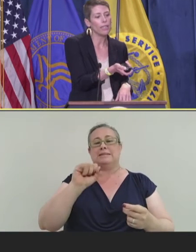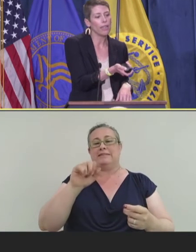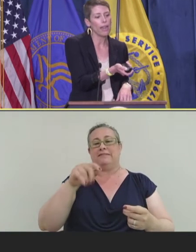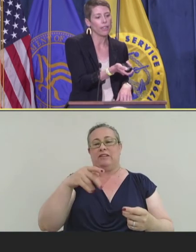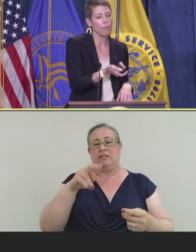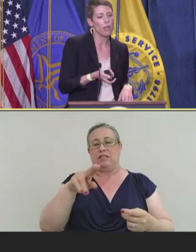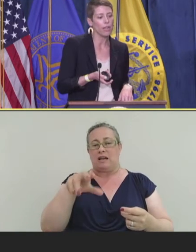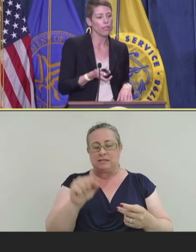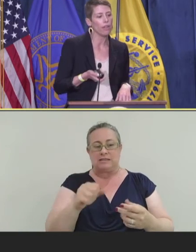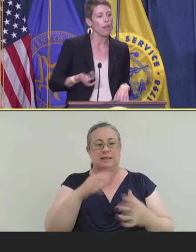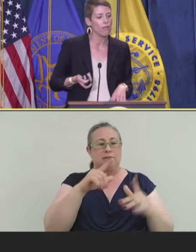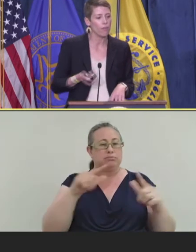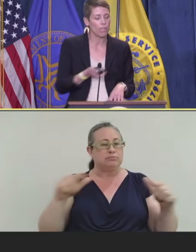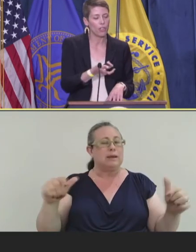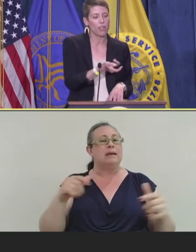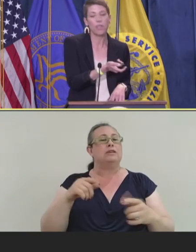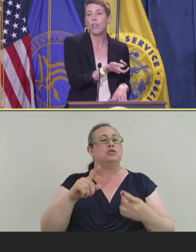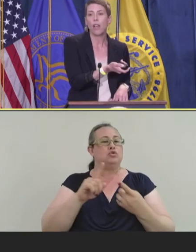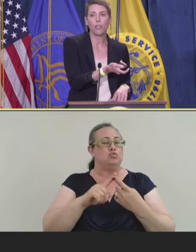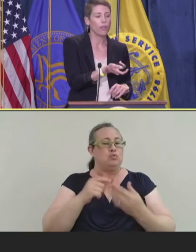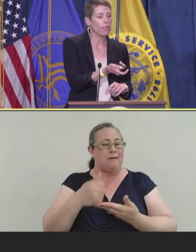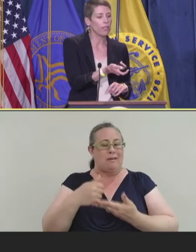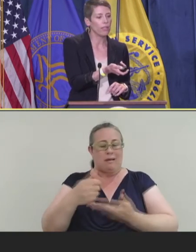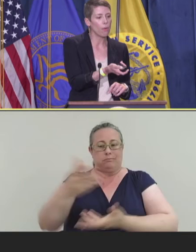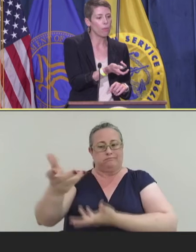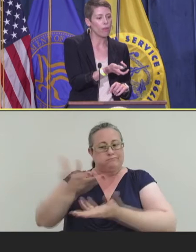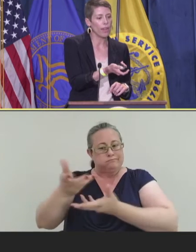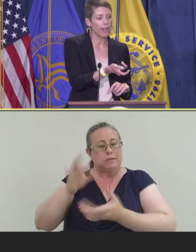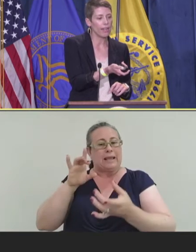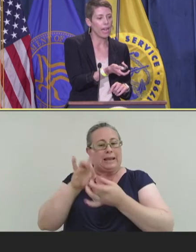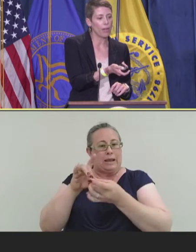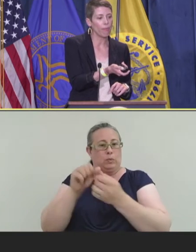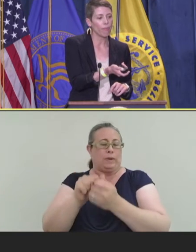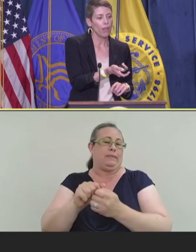and connect communities to all the information and services that we provide in the county.